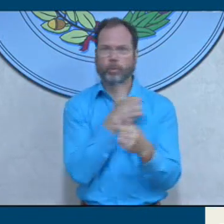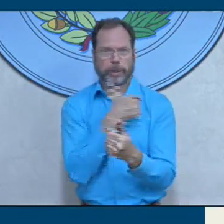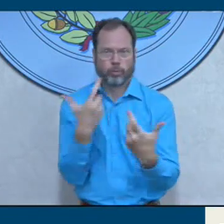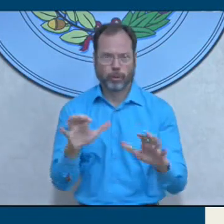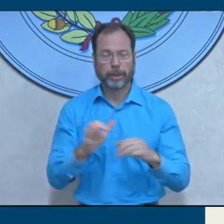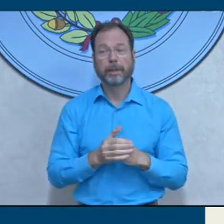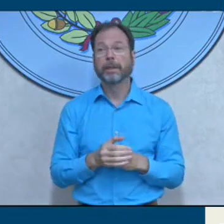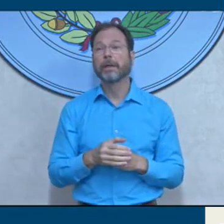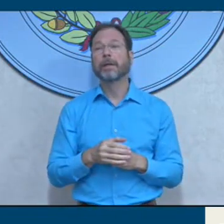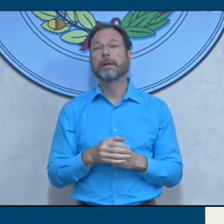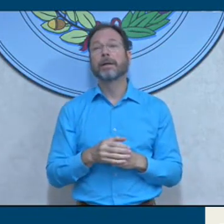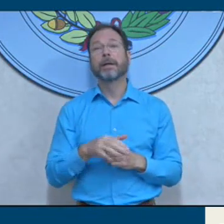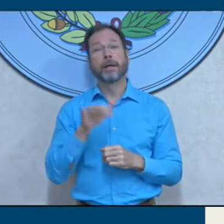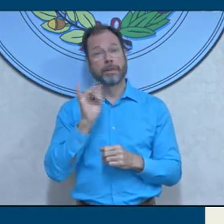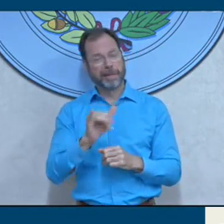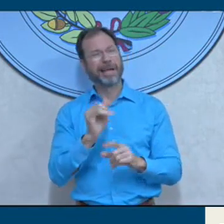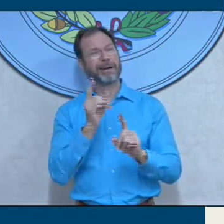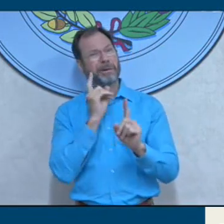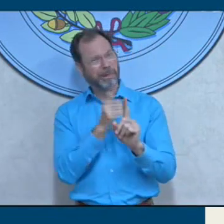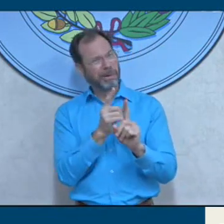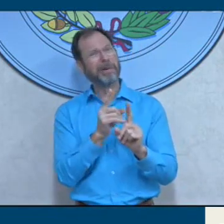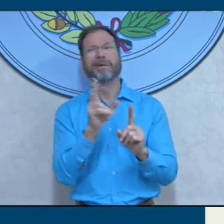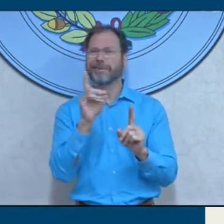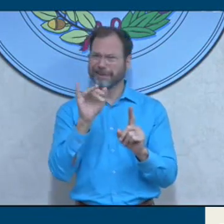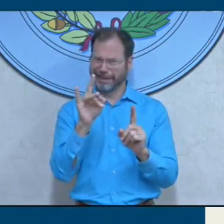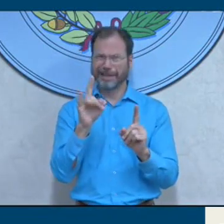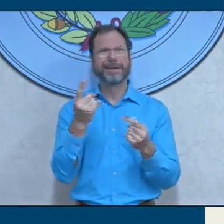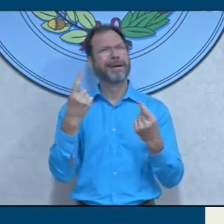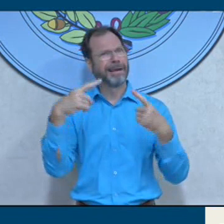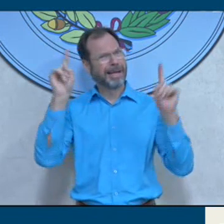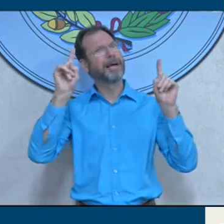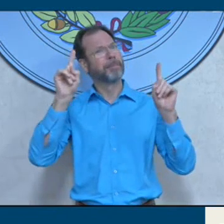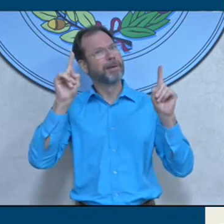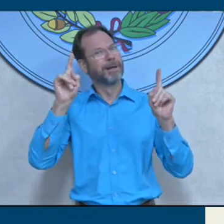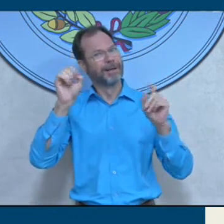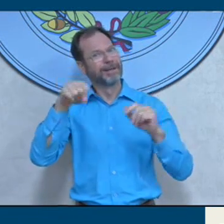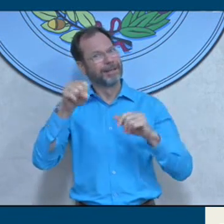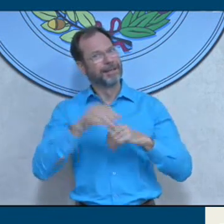PREVENT HOSPITALS FROM BEING OVERRUN. IMPORTANTLY THAT